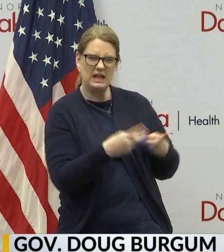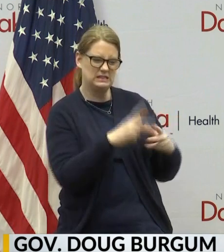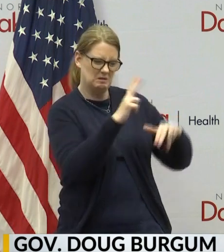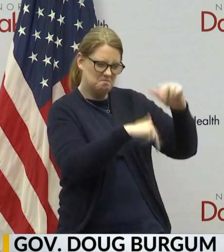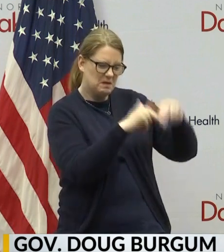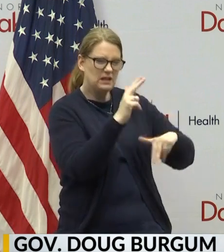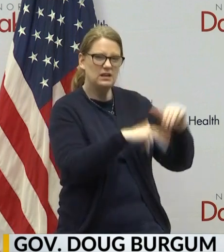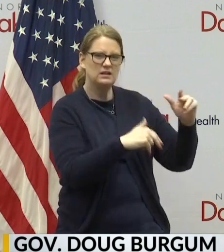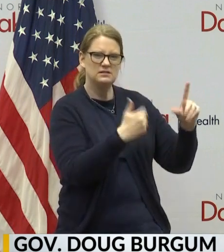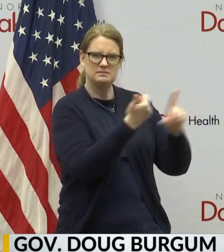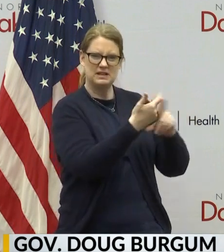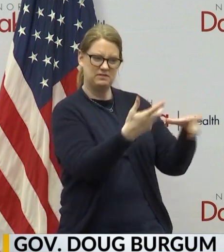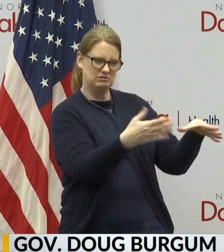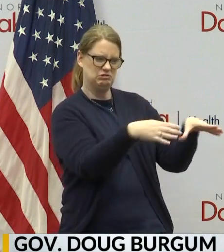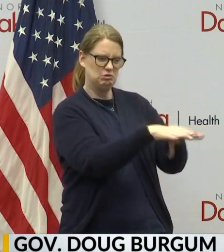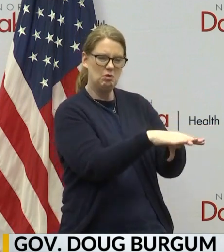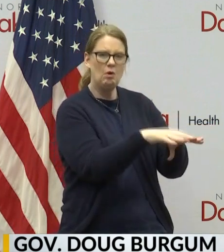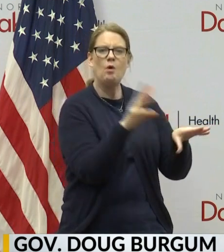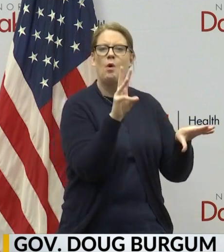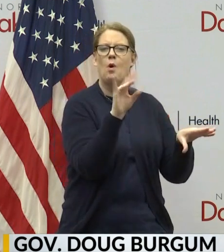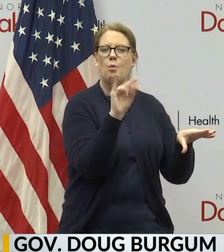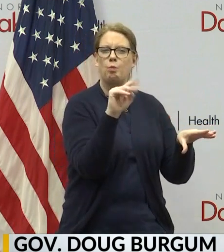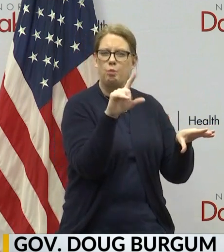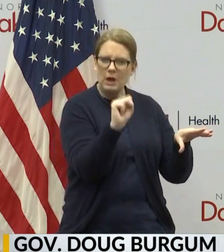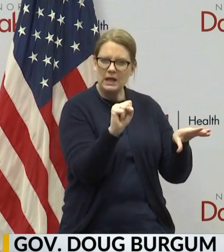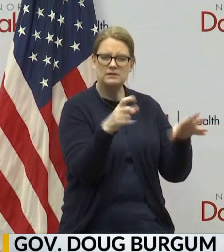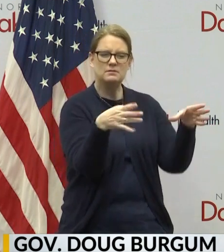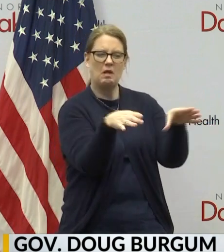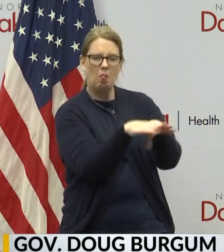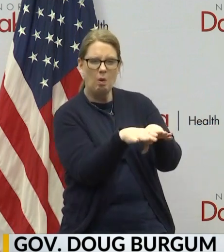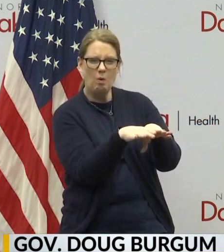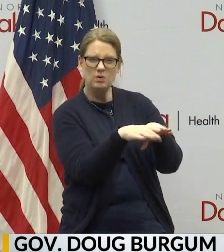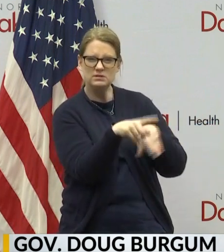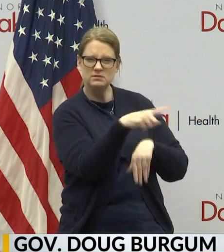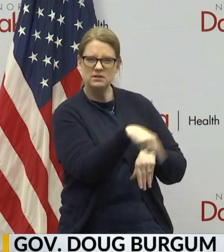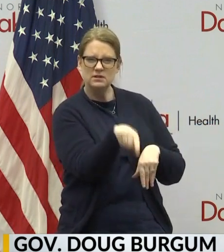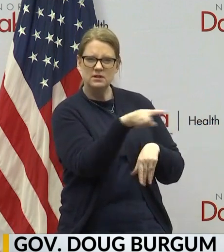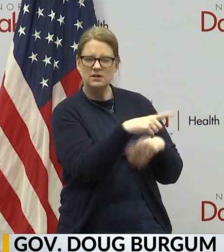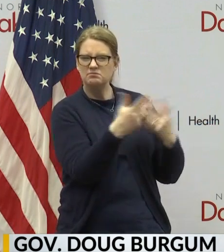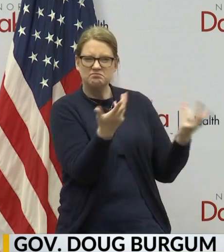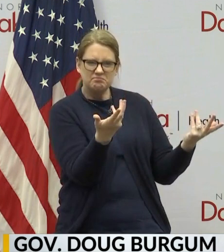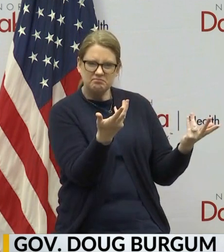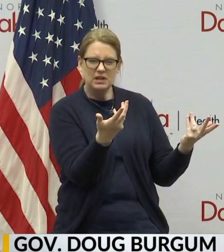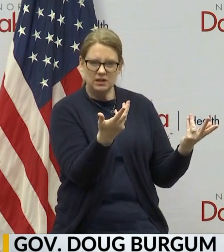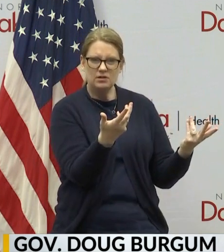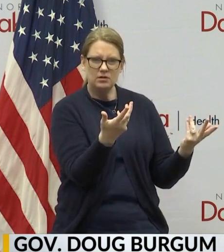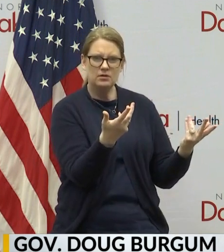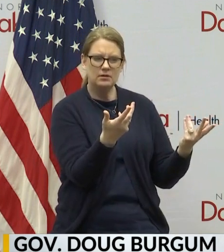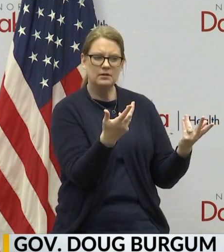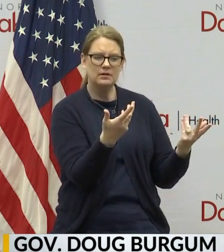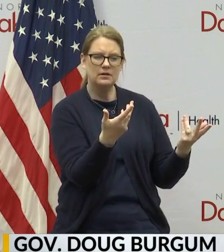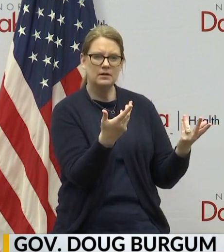THINGS GO DOWN, THAT FREES UP BEDS FOR POTENTIAL COVID-19 PATIENTS AND WE'RE EXPLORING FACILITIES COMPLETELY SHUT DOWN